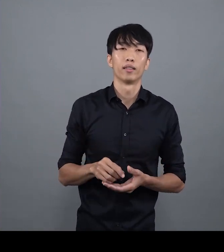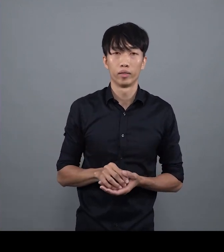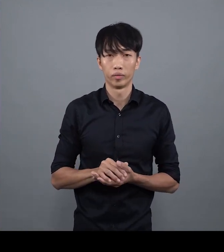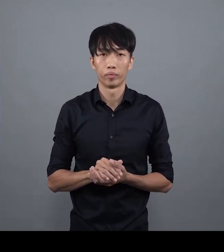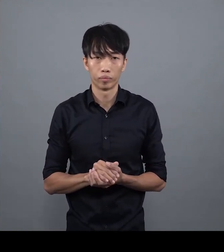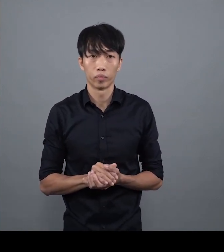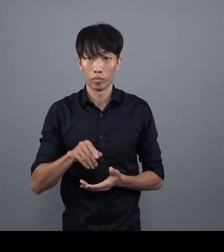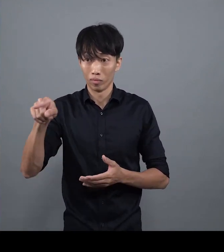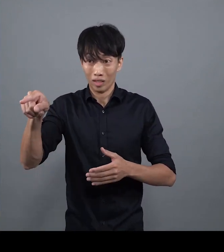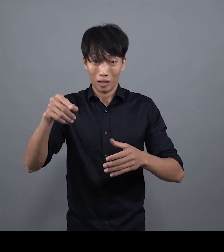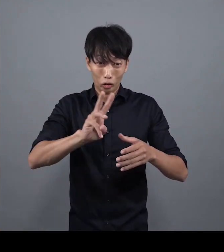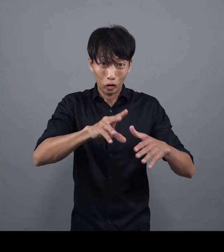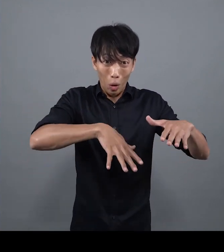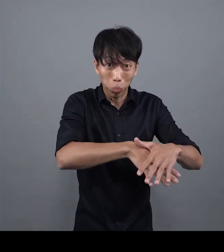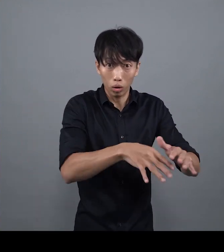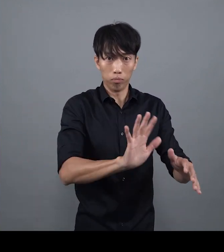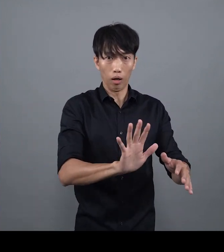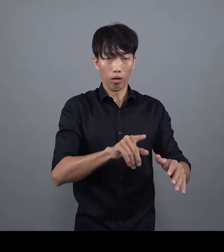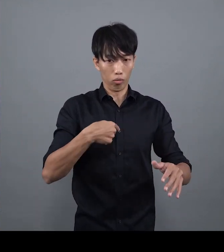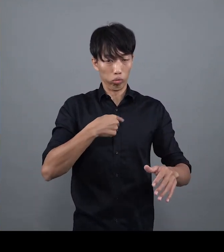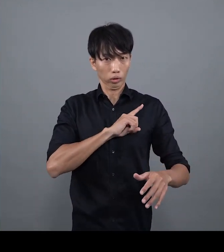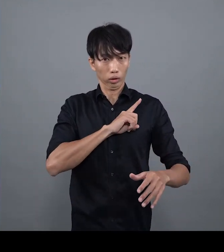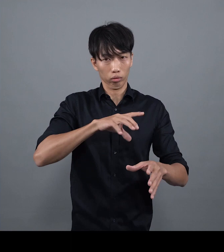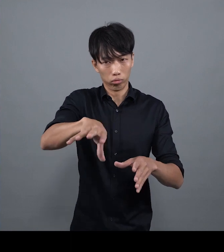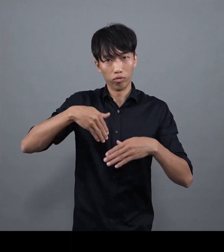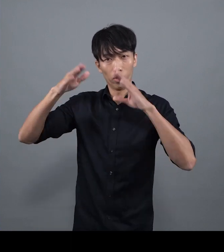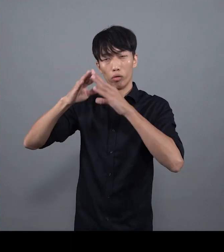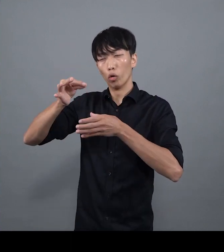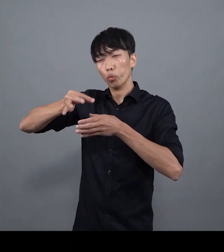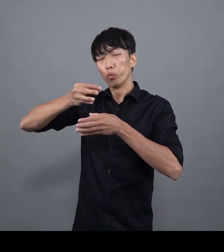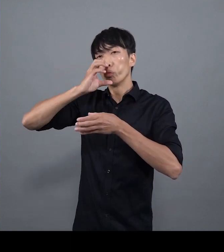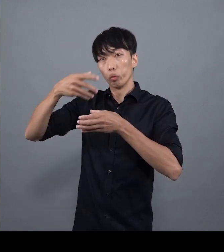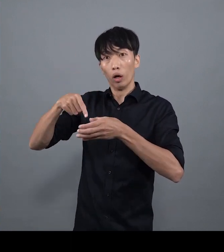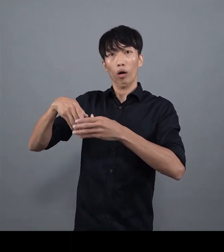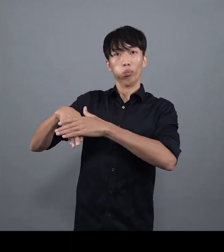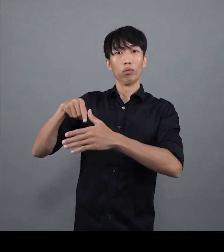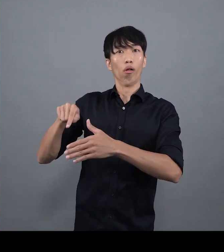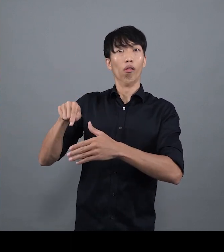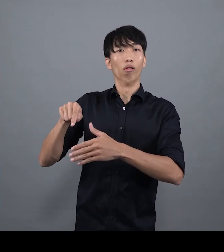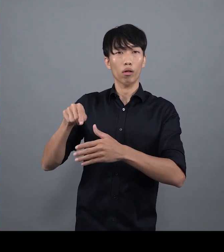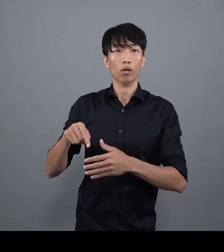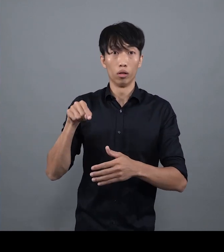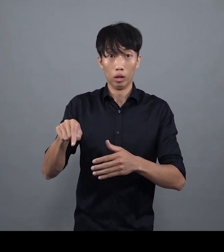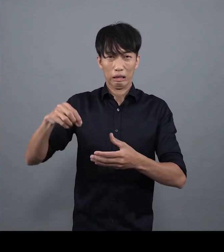They weren’t specially infused [for art-making] They’re just the ones I used to drink tea at home The longer [the teabags] were sundried—